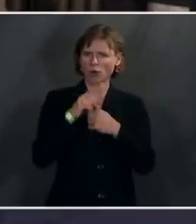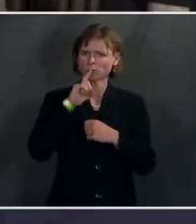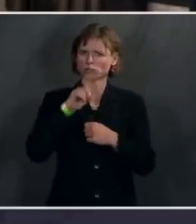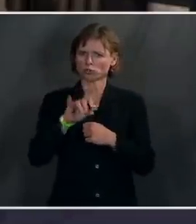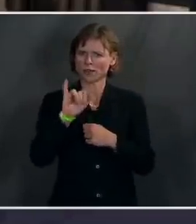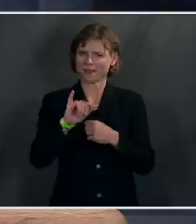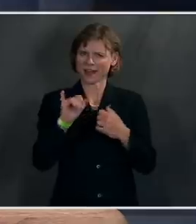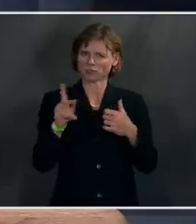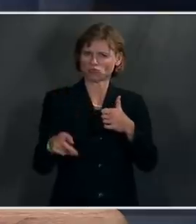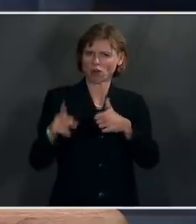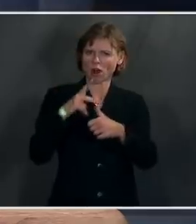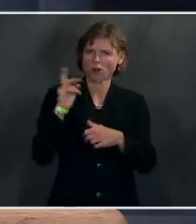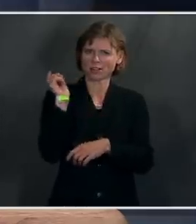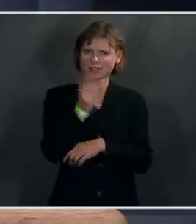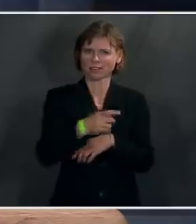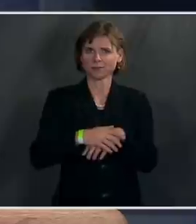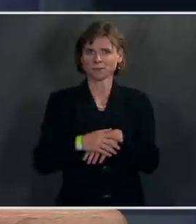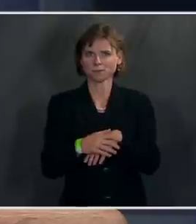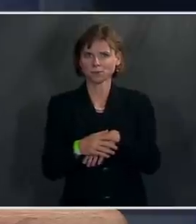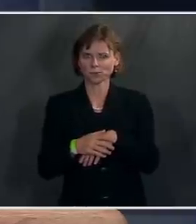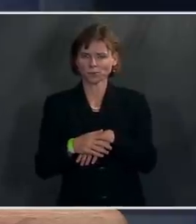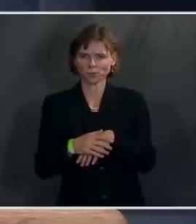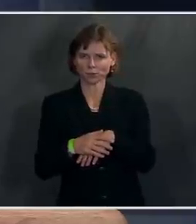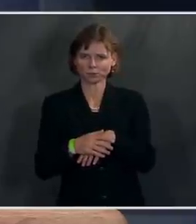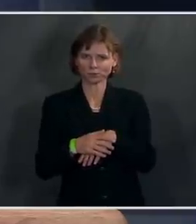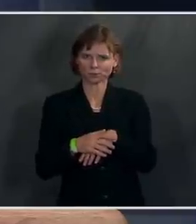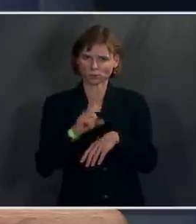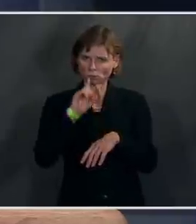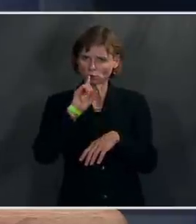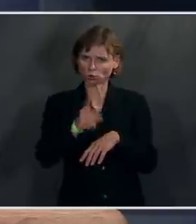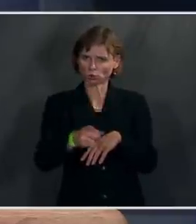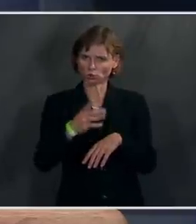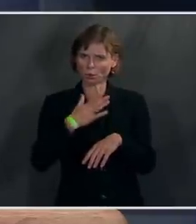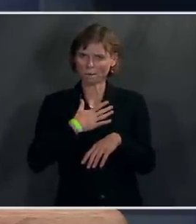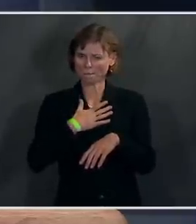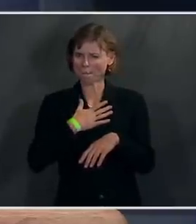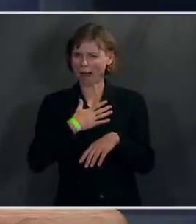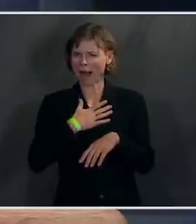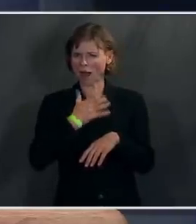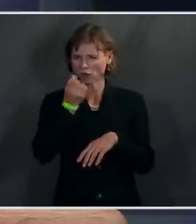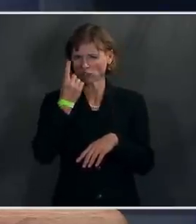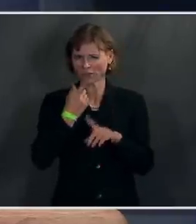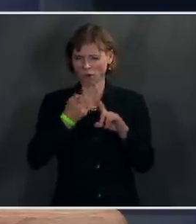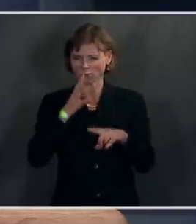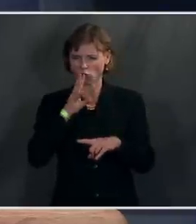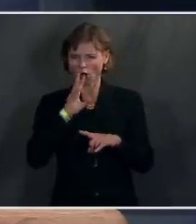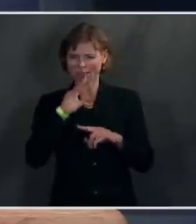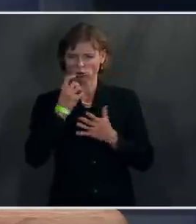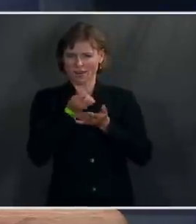Ms. Psaki: Sure. Well, my understanding from talking to our economic team is that the funding that was